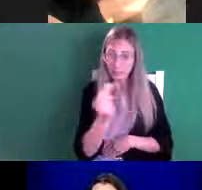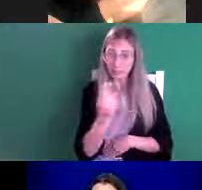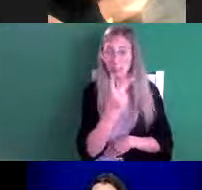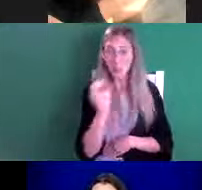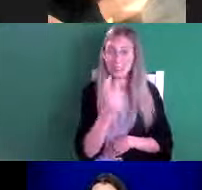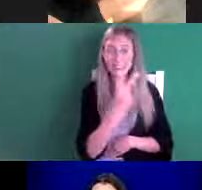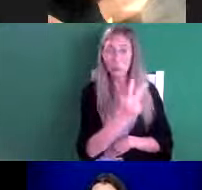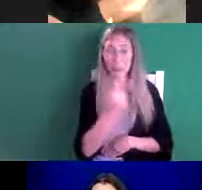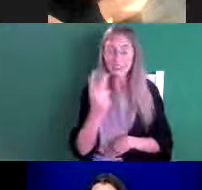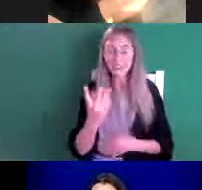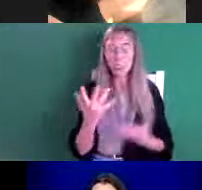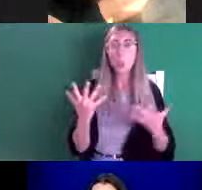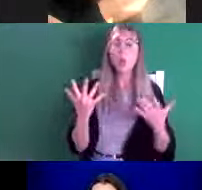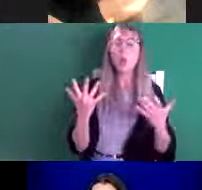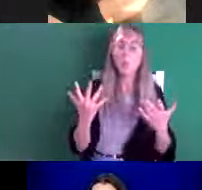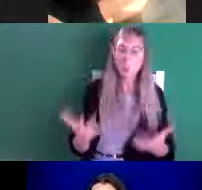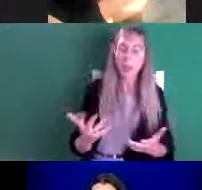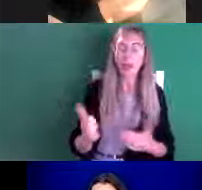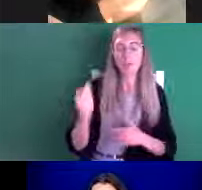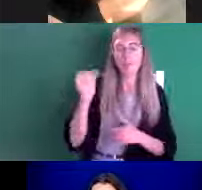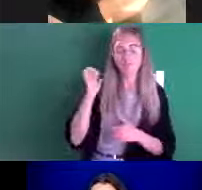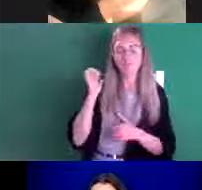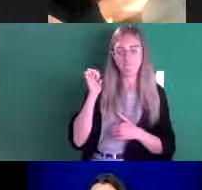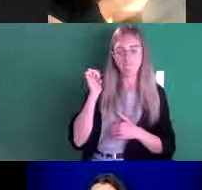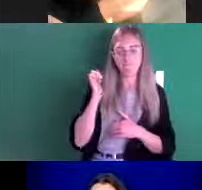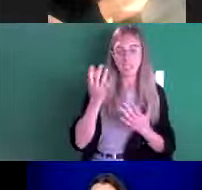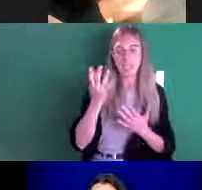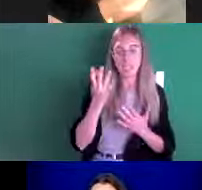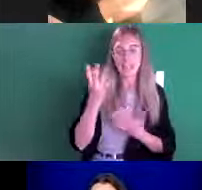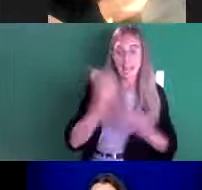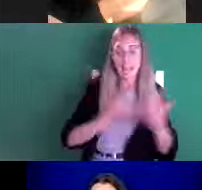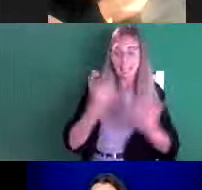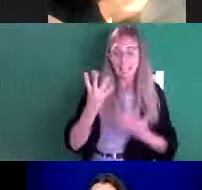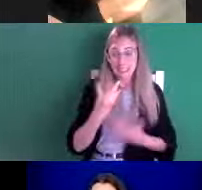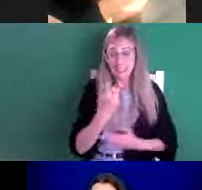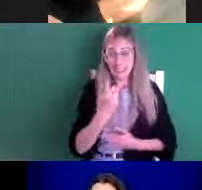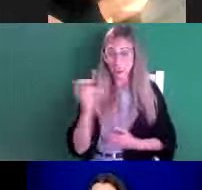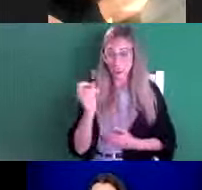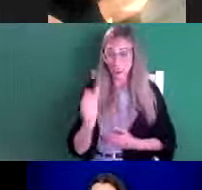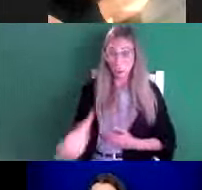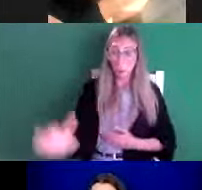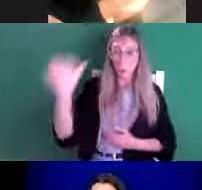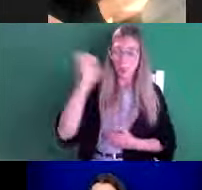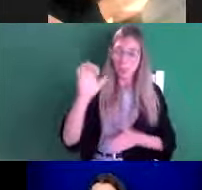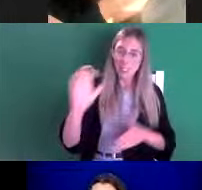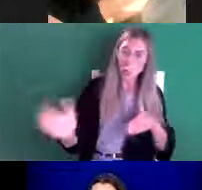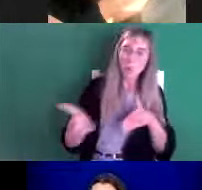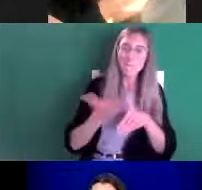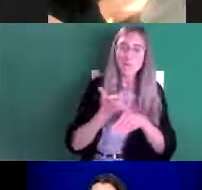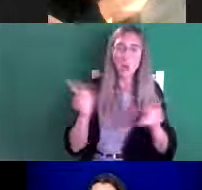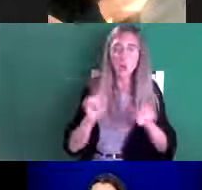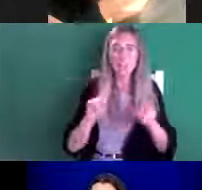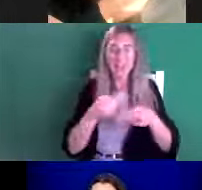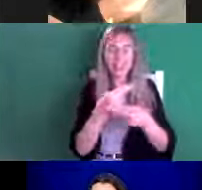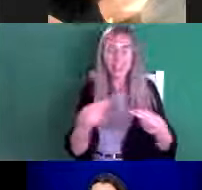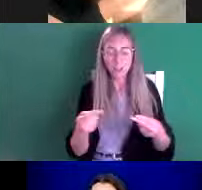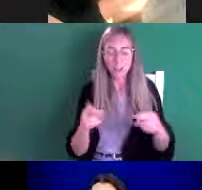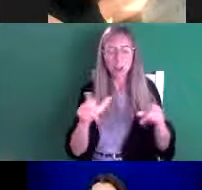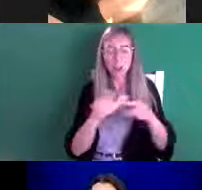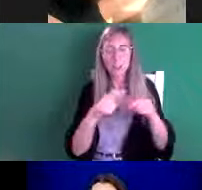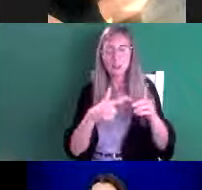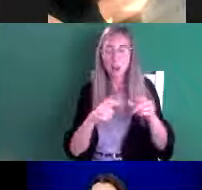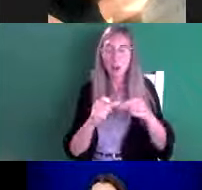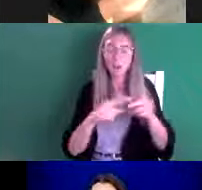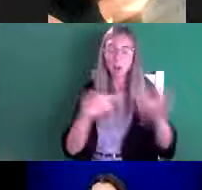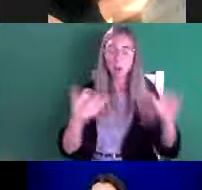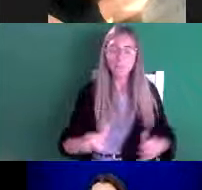of june and early july in 1920 was the first international da da festival no exhibition